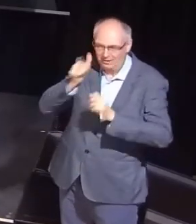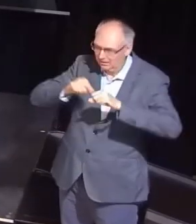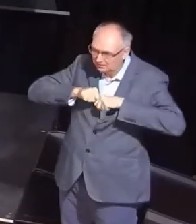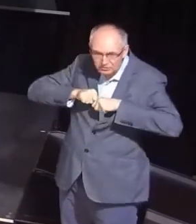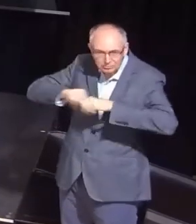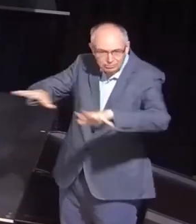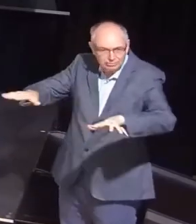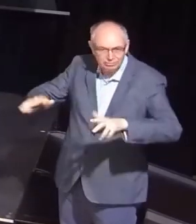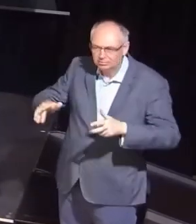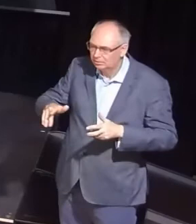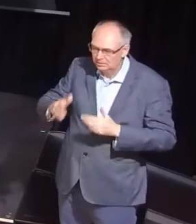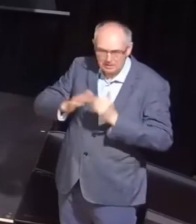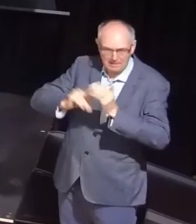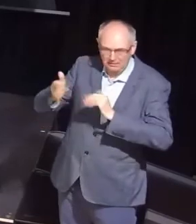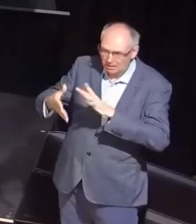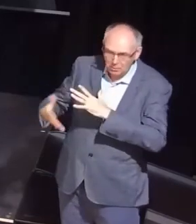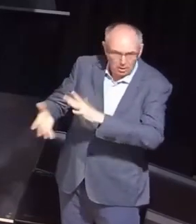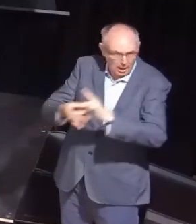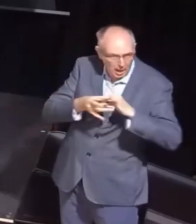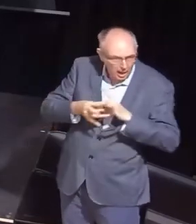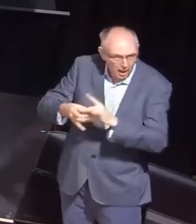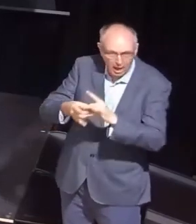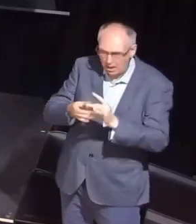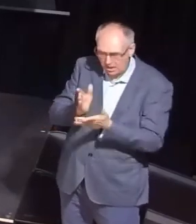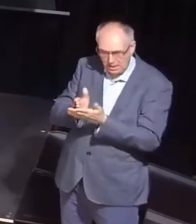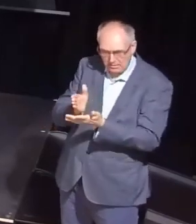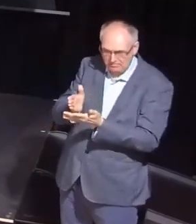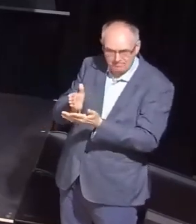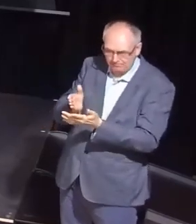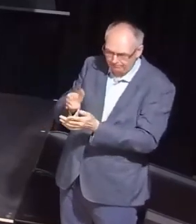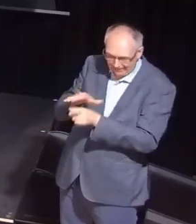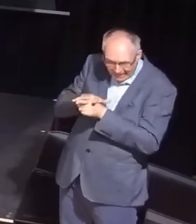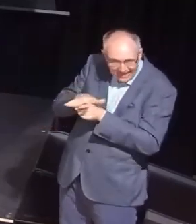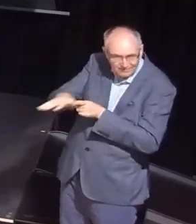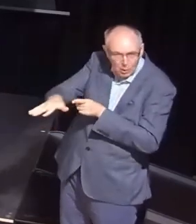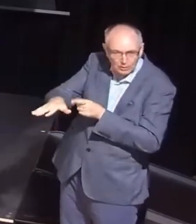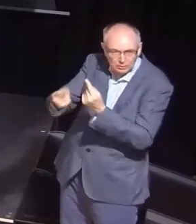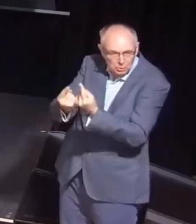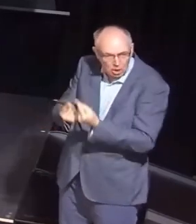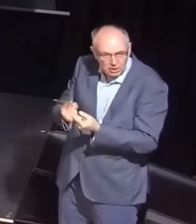and really influencing impact in products and processes at Microsoft.